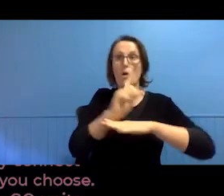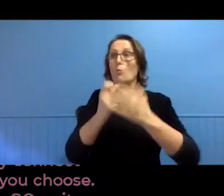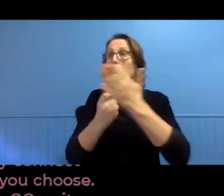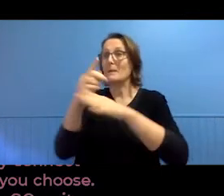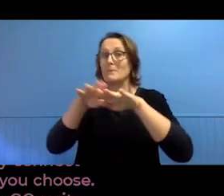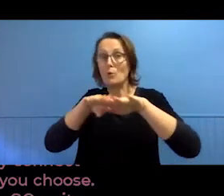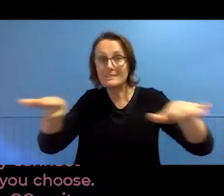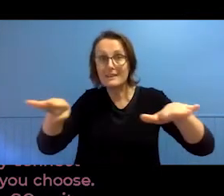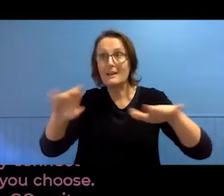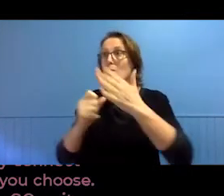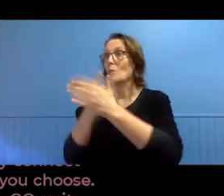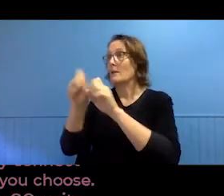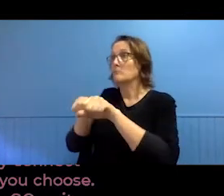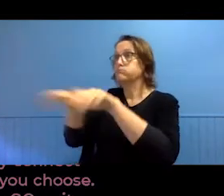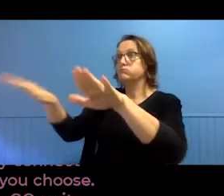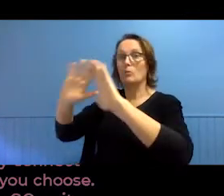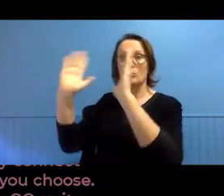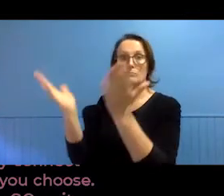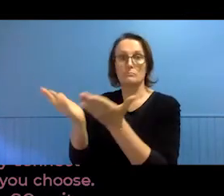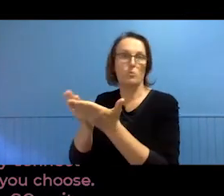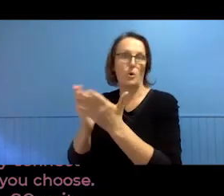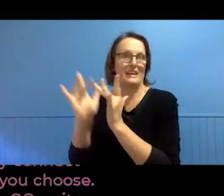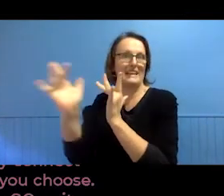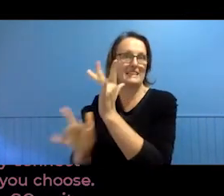world. So this is typically either a hardware piece of equipment or it